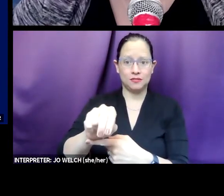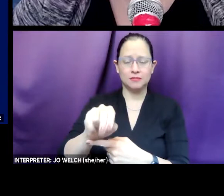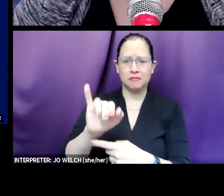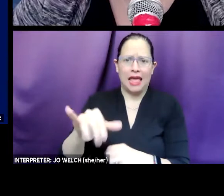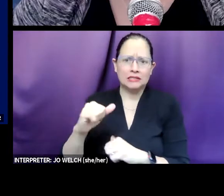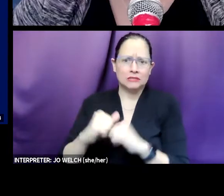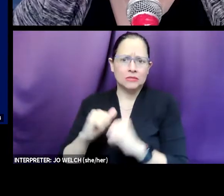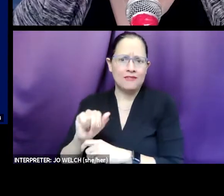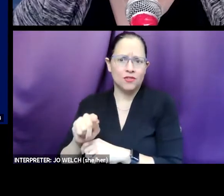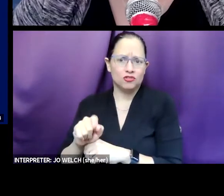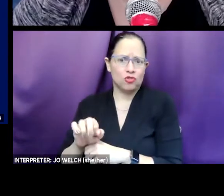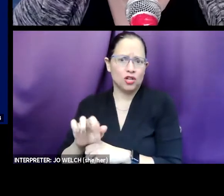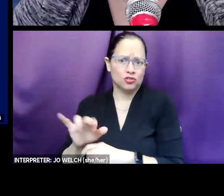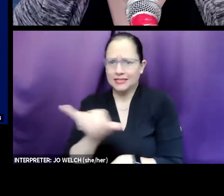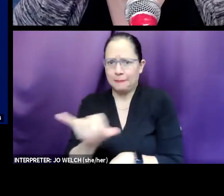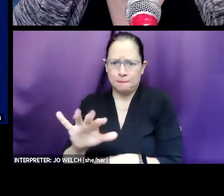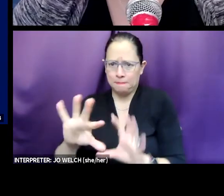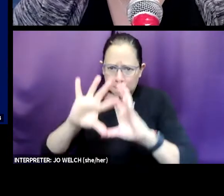But, you know, infrastructure is not.